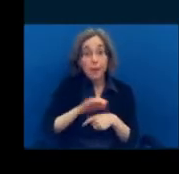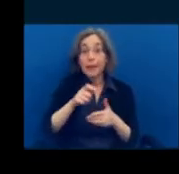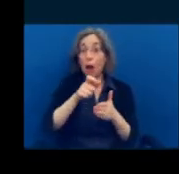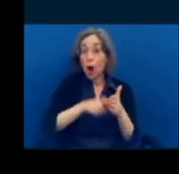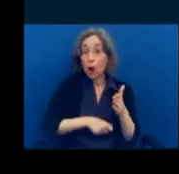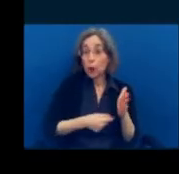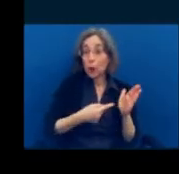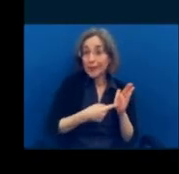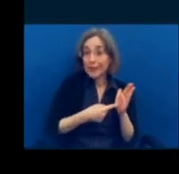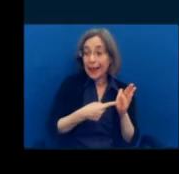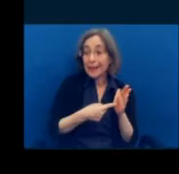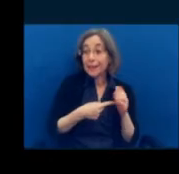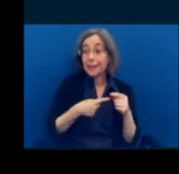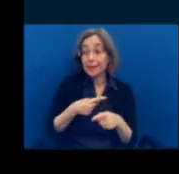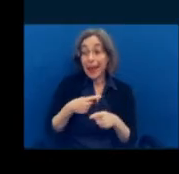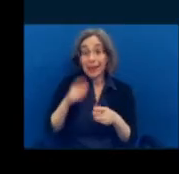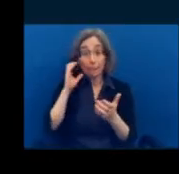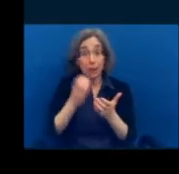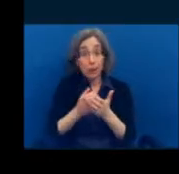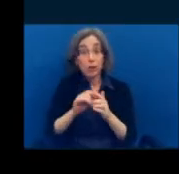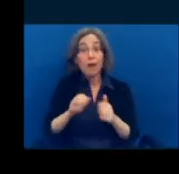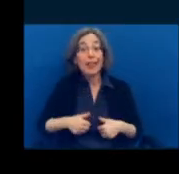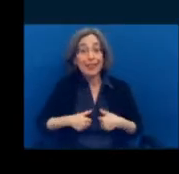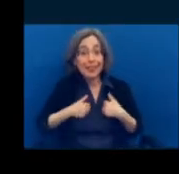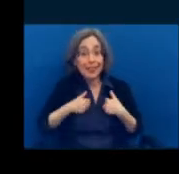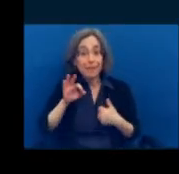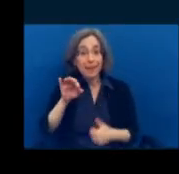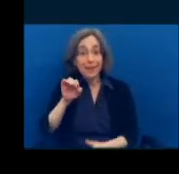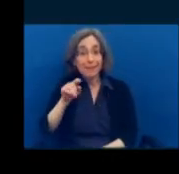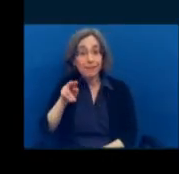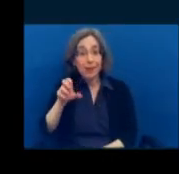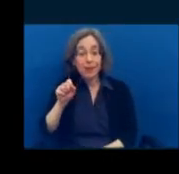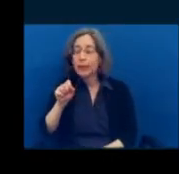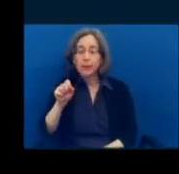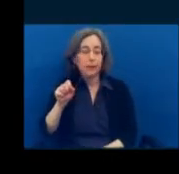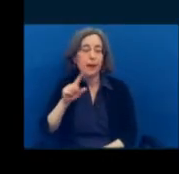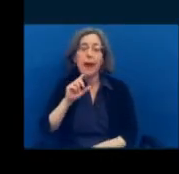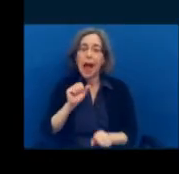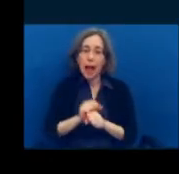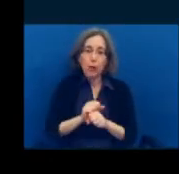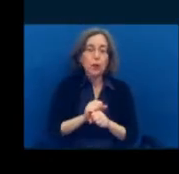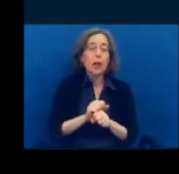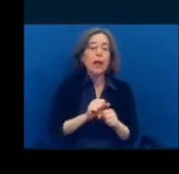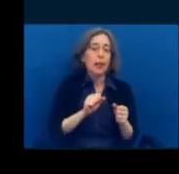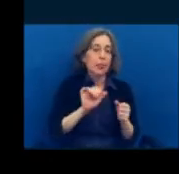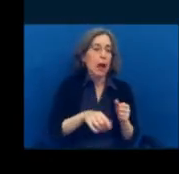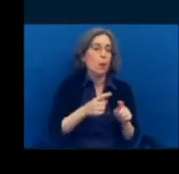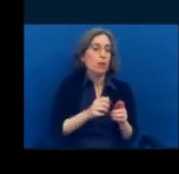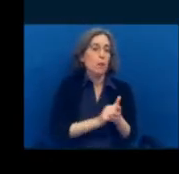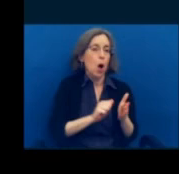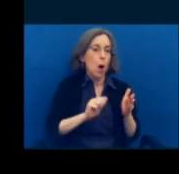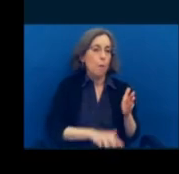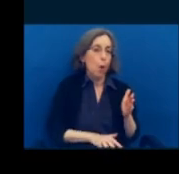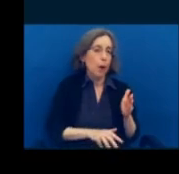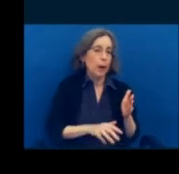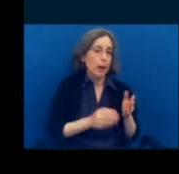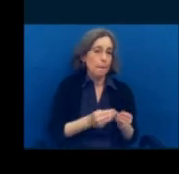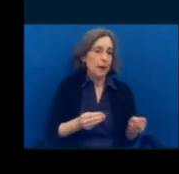PHOTOS WERE LIVING FETUSES, WILSON ACTUALLY PHOTOGRAPHS ABORTED MATERIAL OBTAINED FROM SWEDISH WOMEN WHO LEGALLY TERMINATED PREGNANCIES.